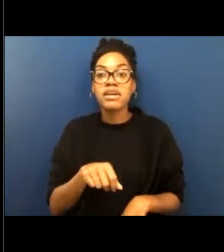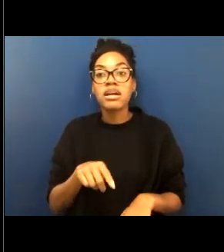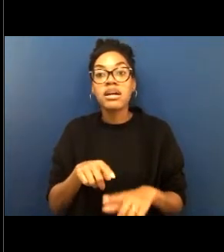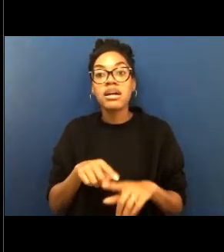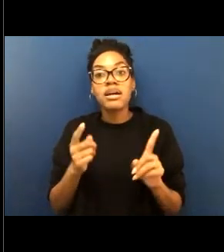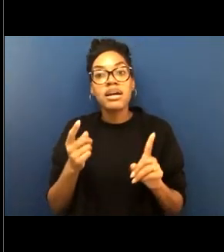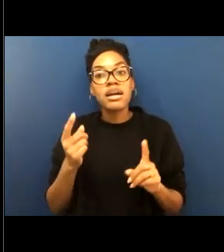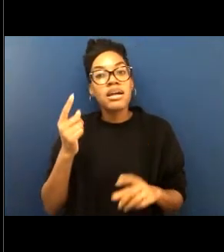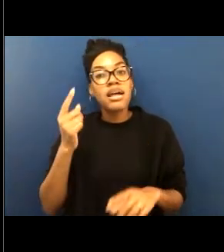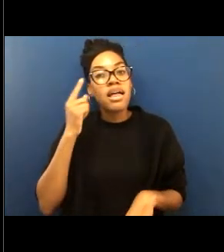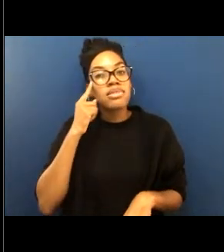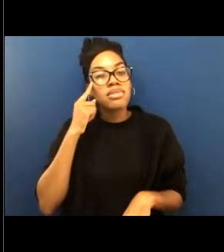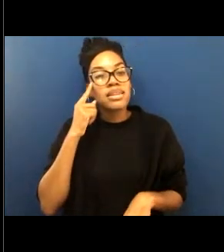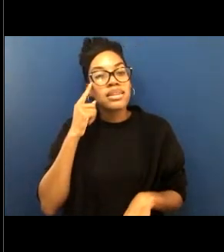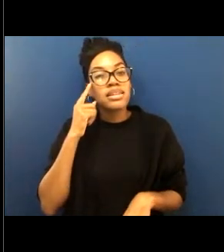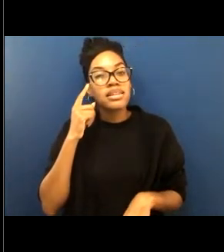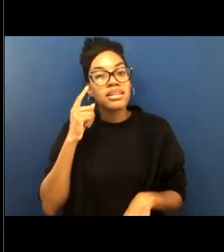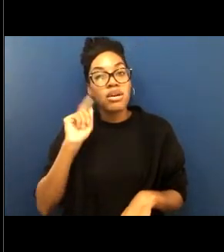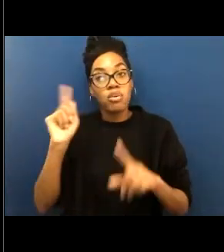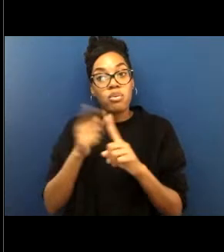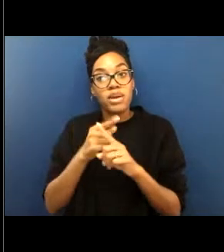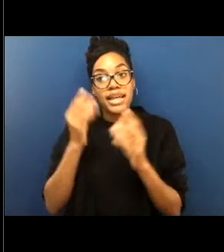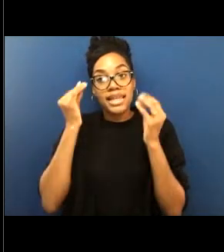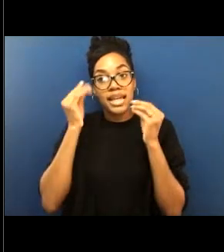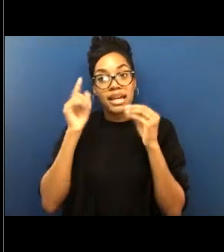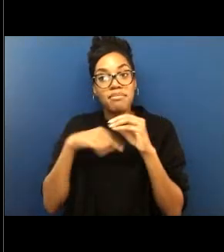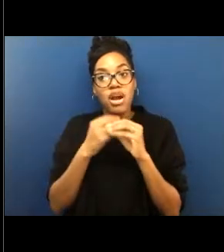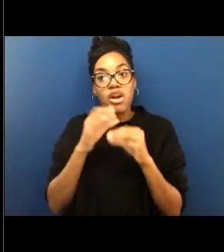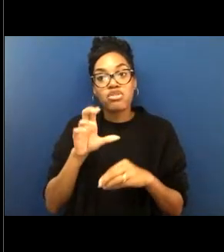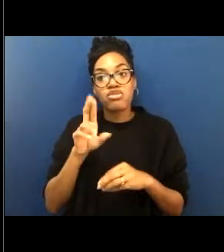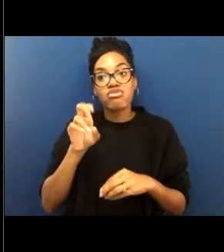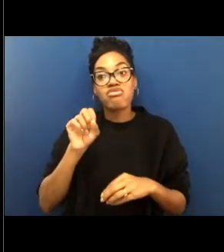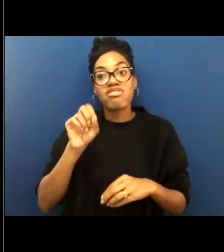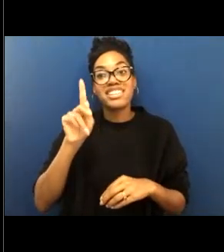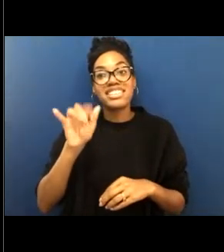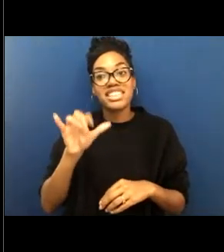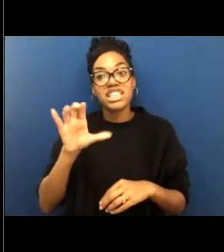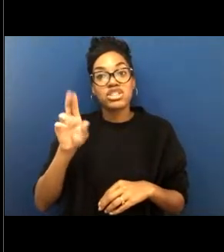because when I think of crusty crab, I think of a crab that looks like this.